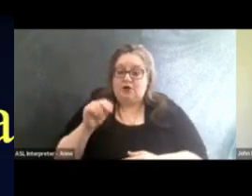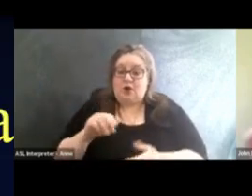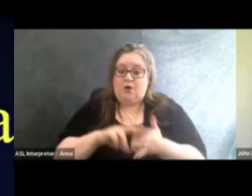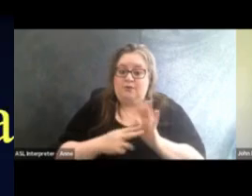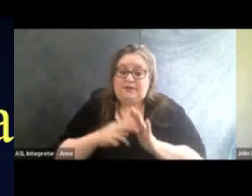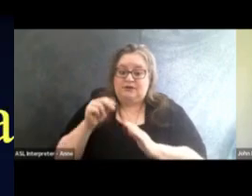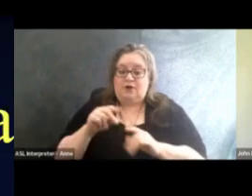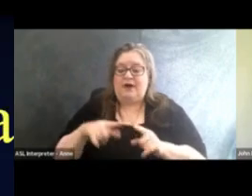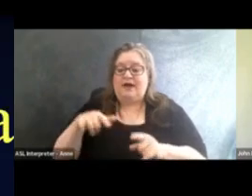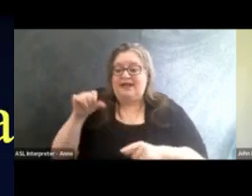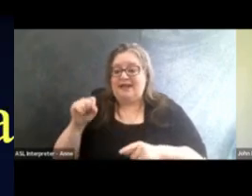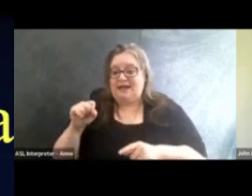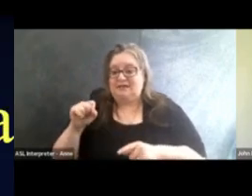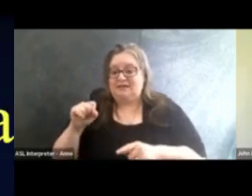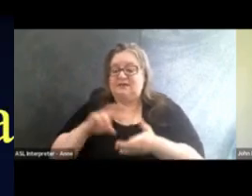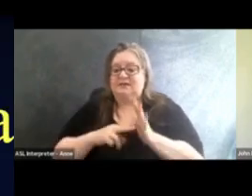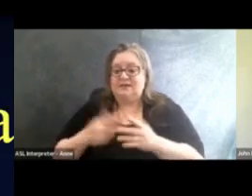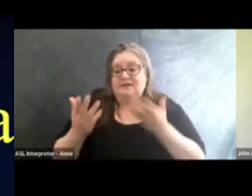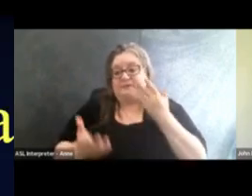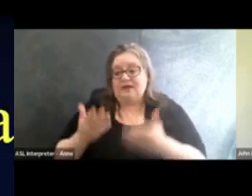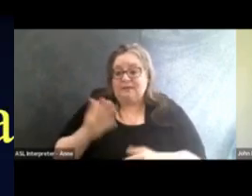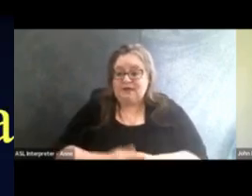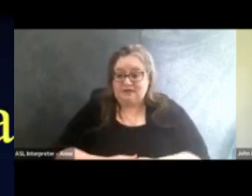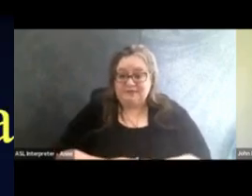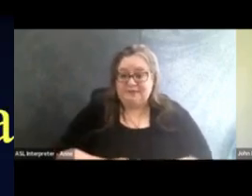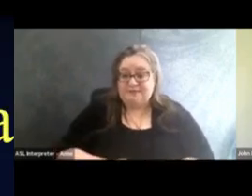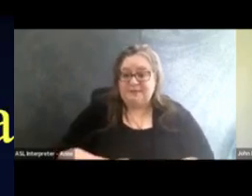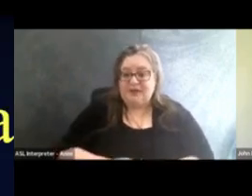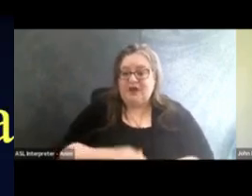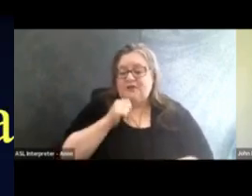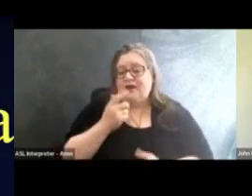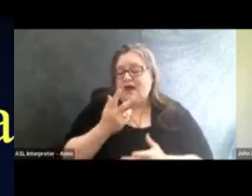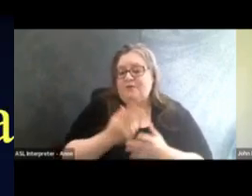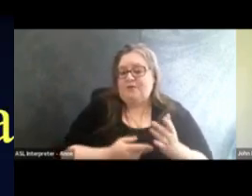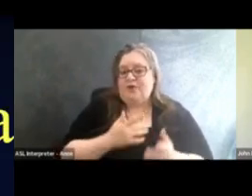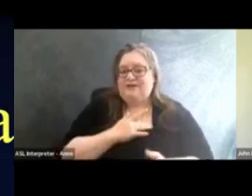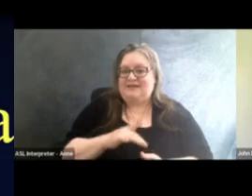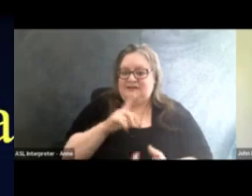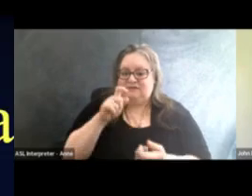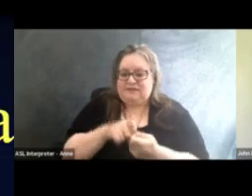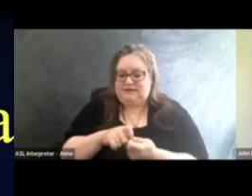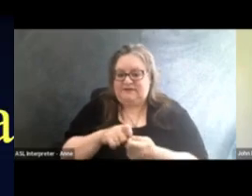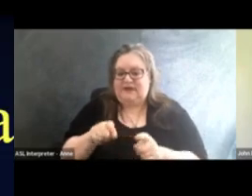a yes is a maybe. So they're not both sensitive and specific, as we say in the screening world.